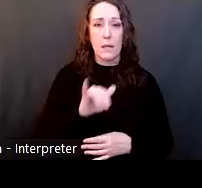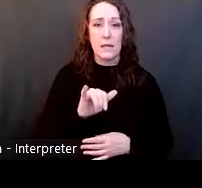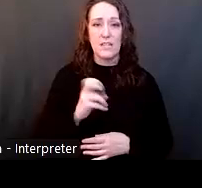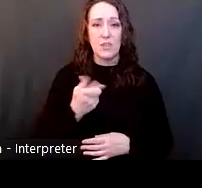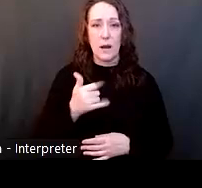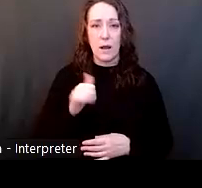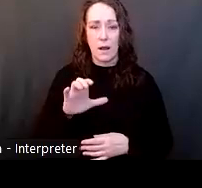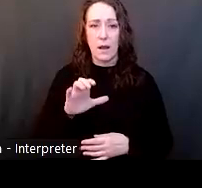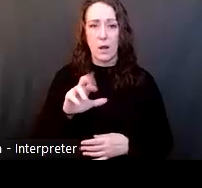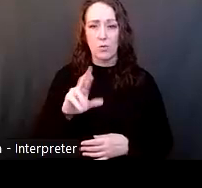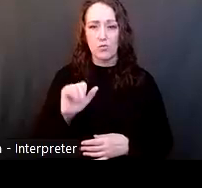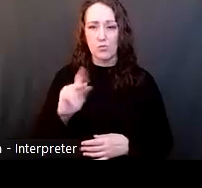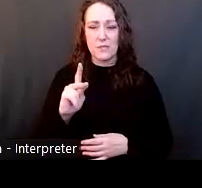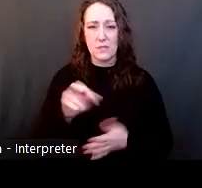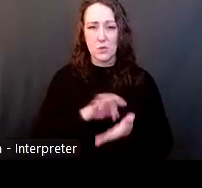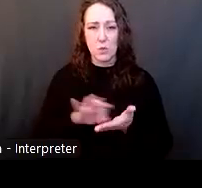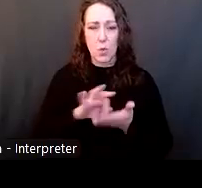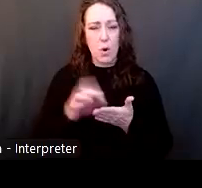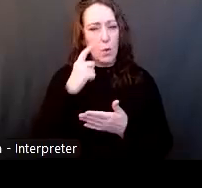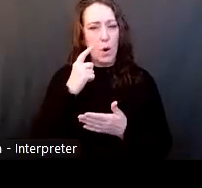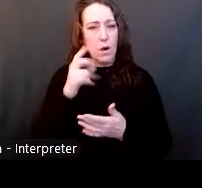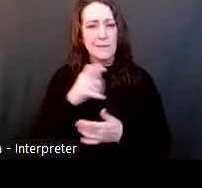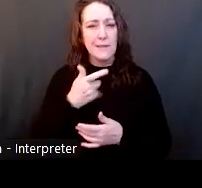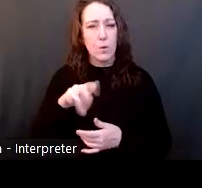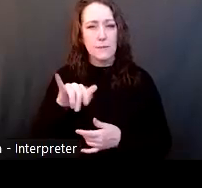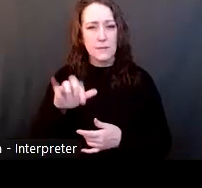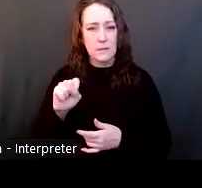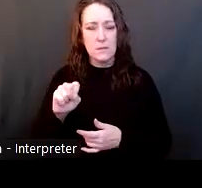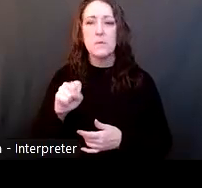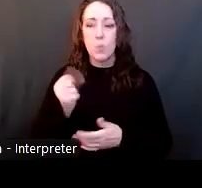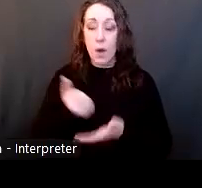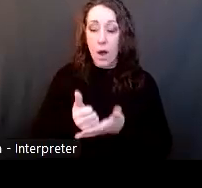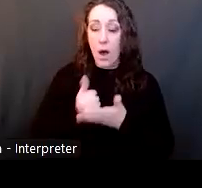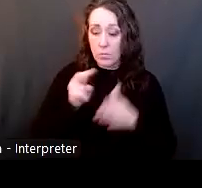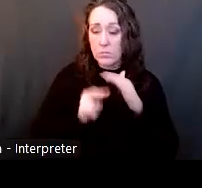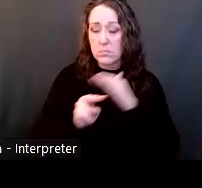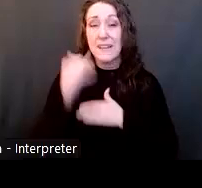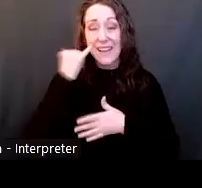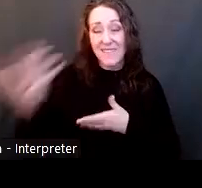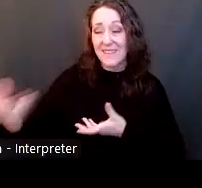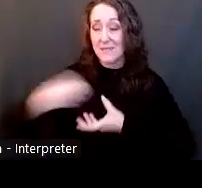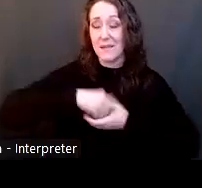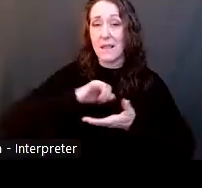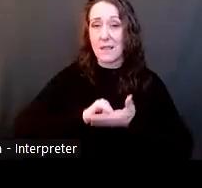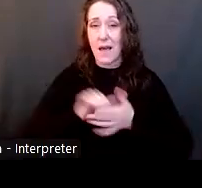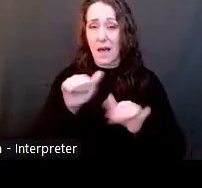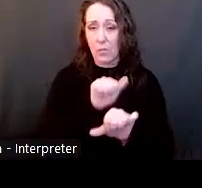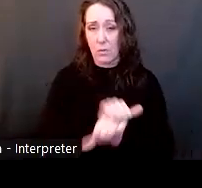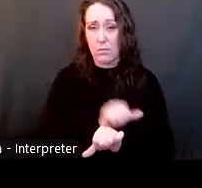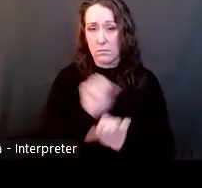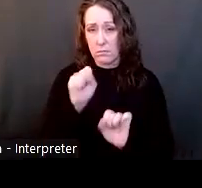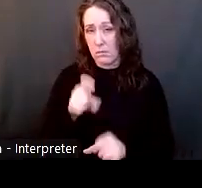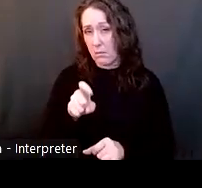scores for psychosis could help in prediction if added to this algorithm and what we found